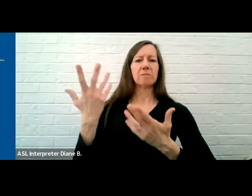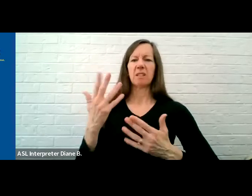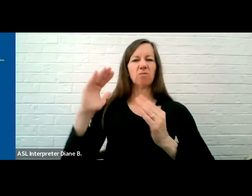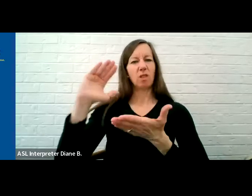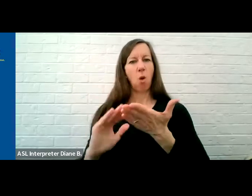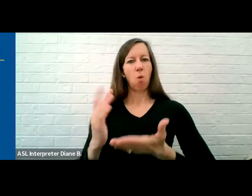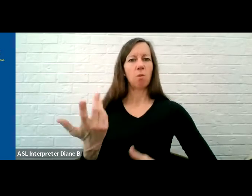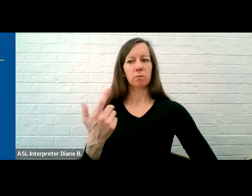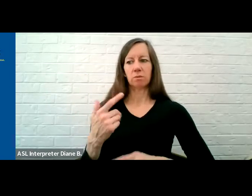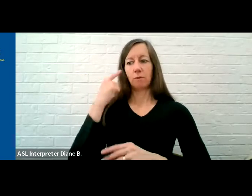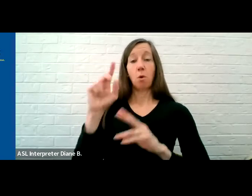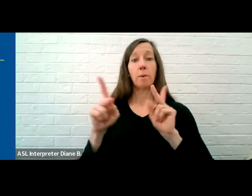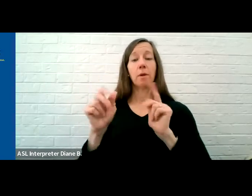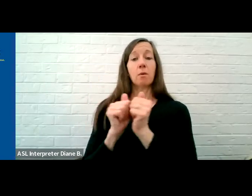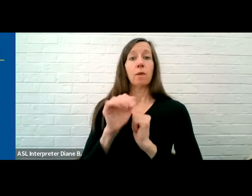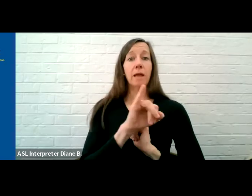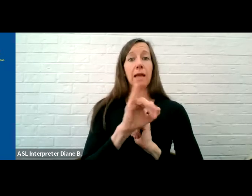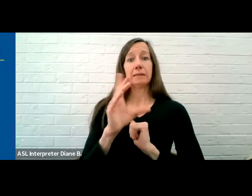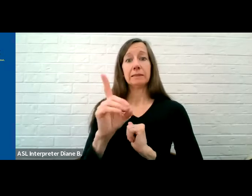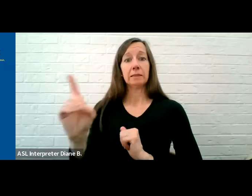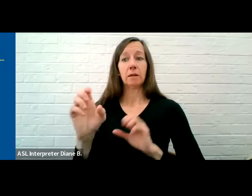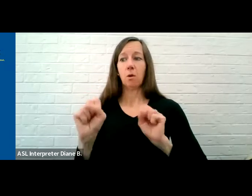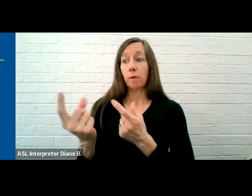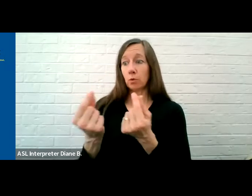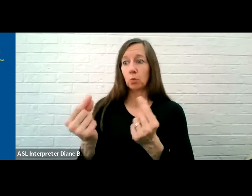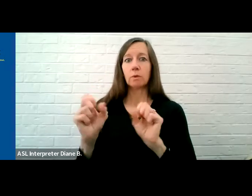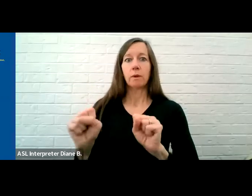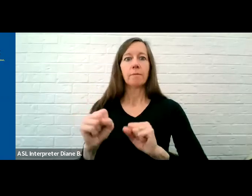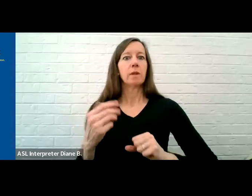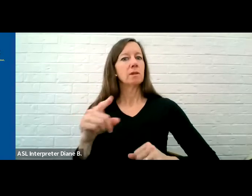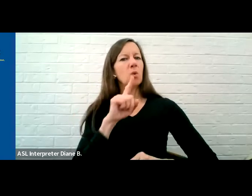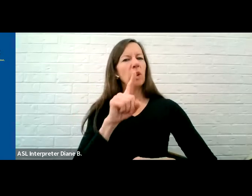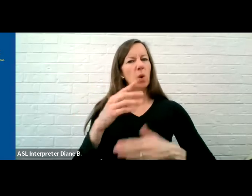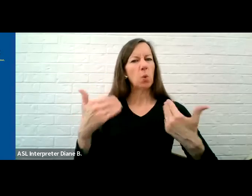These police have had devastating results. People with Iddd experience, higher rates